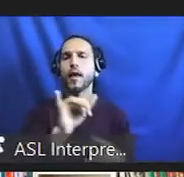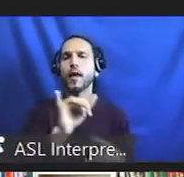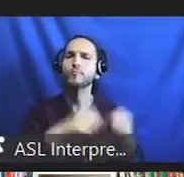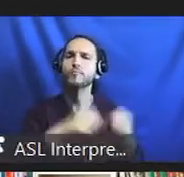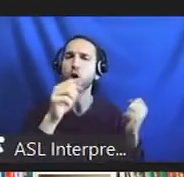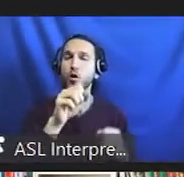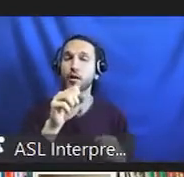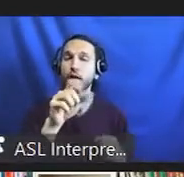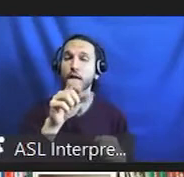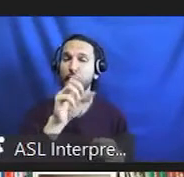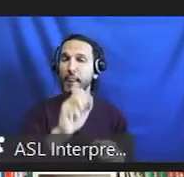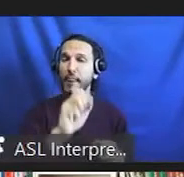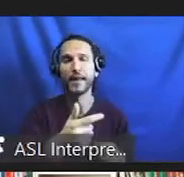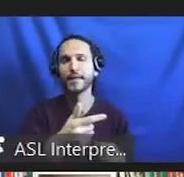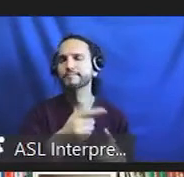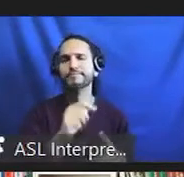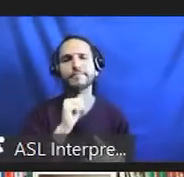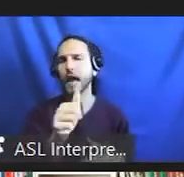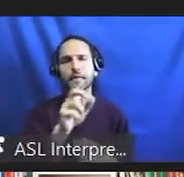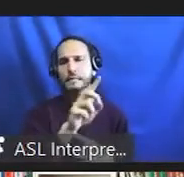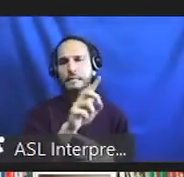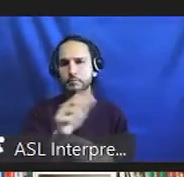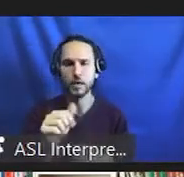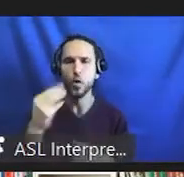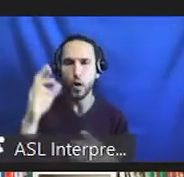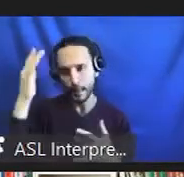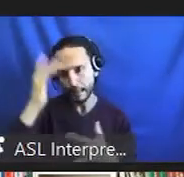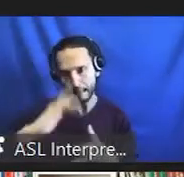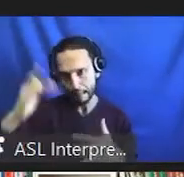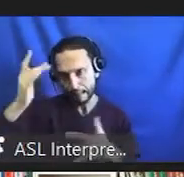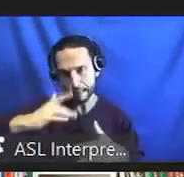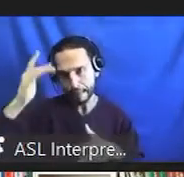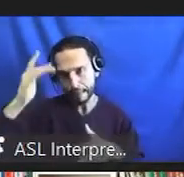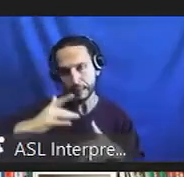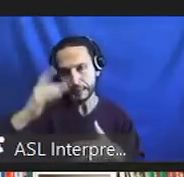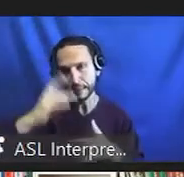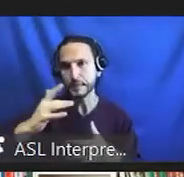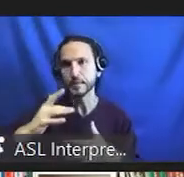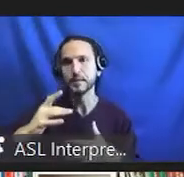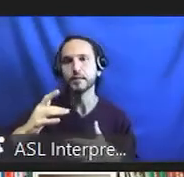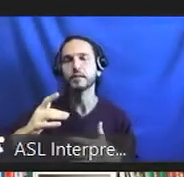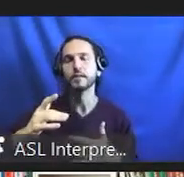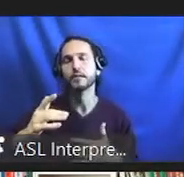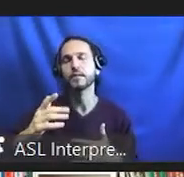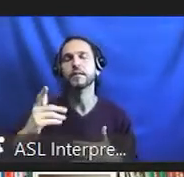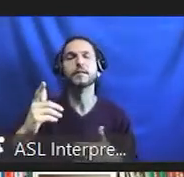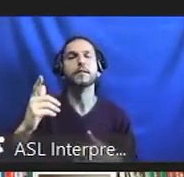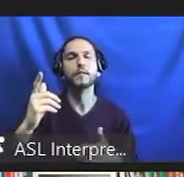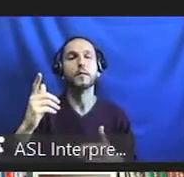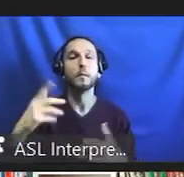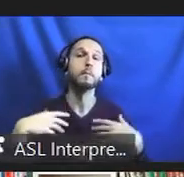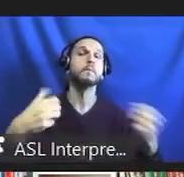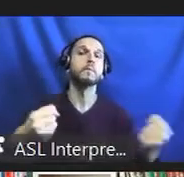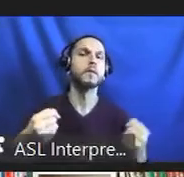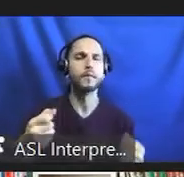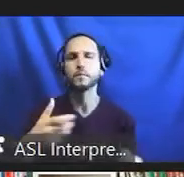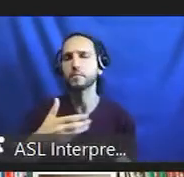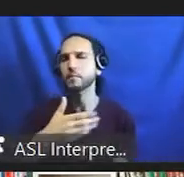is not a disability, or an illness that is going to get better is not a disability. But many, many health conditions are